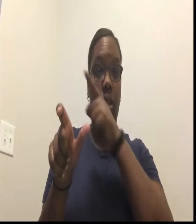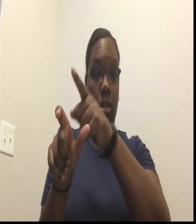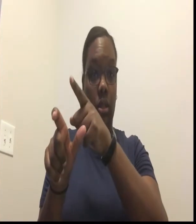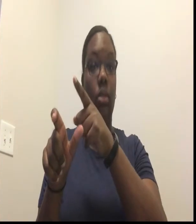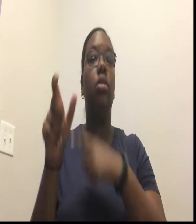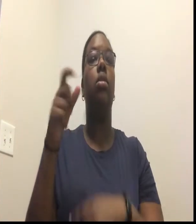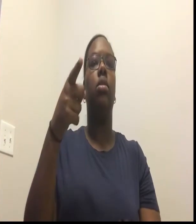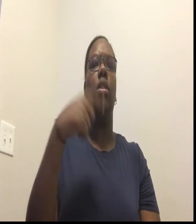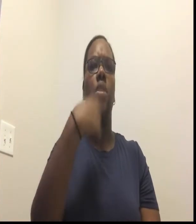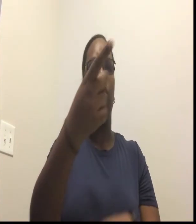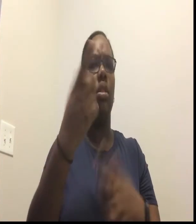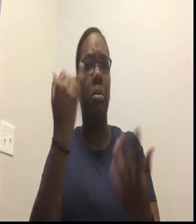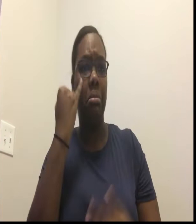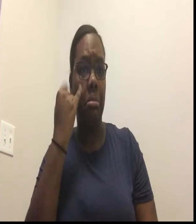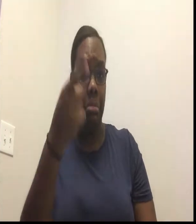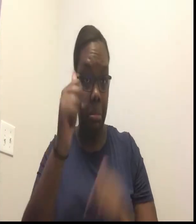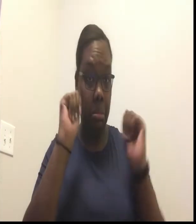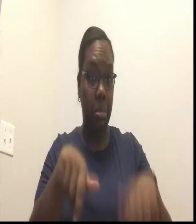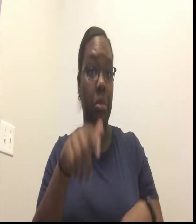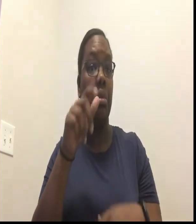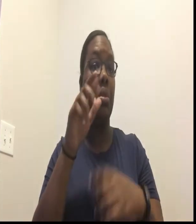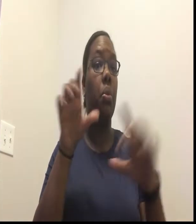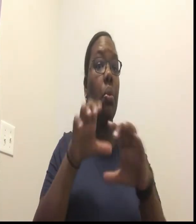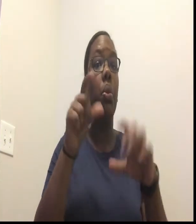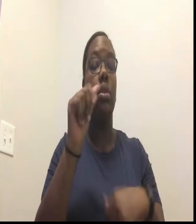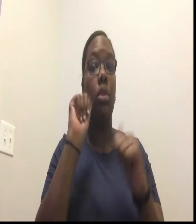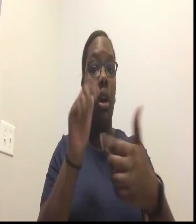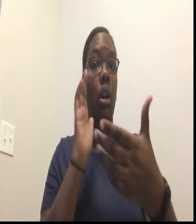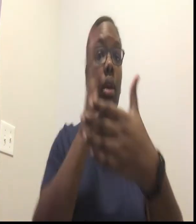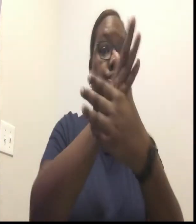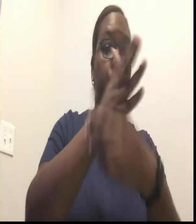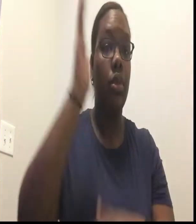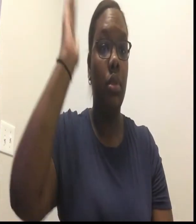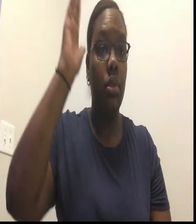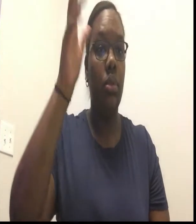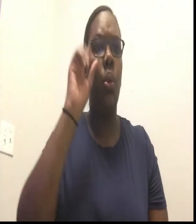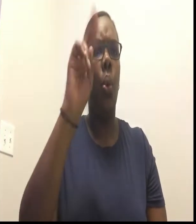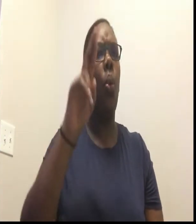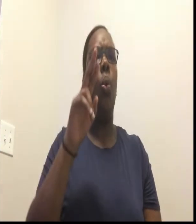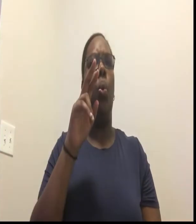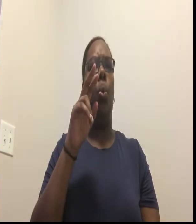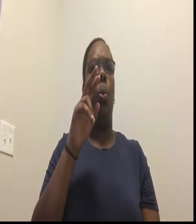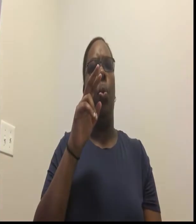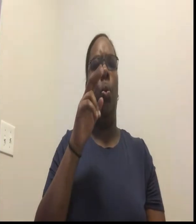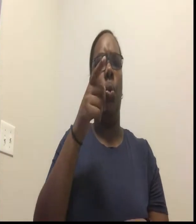the third column it tells you whether or not you can interrupt the speaker - the